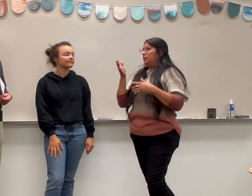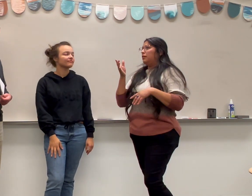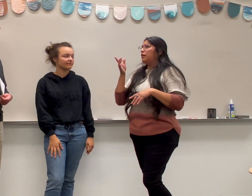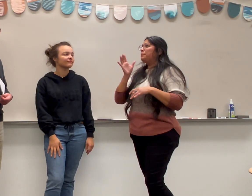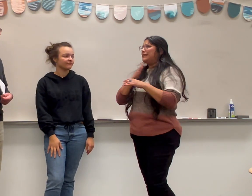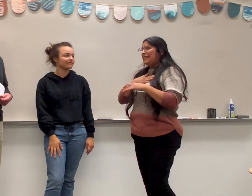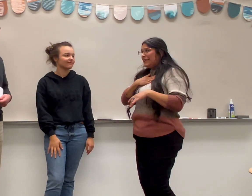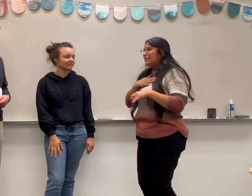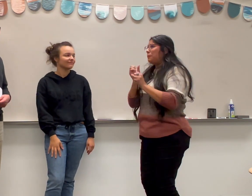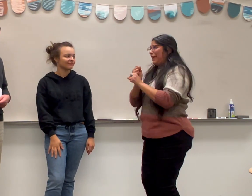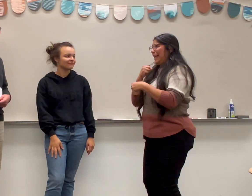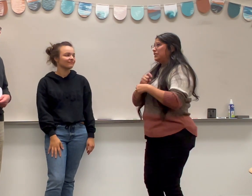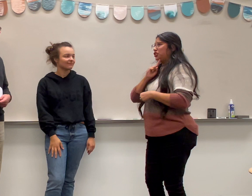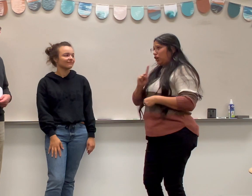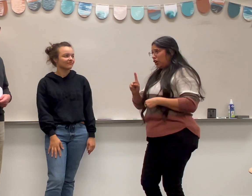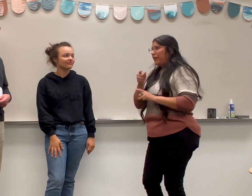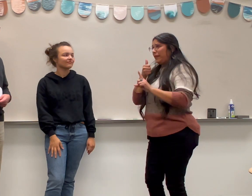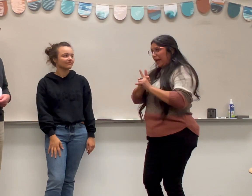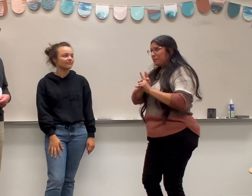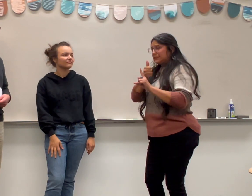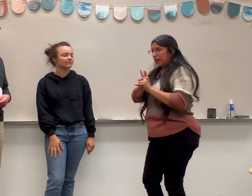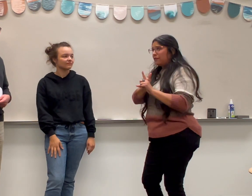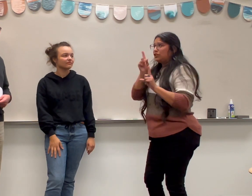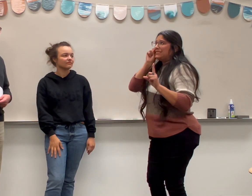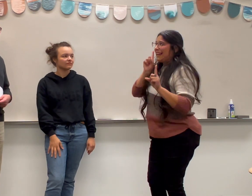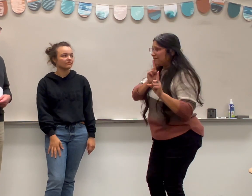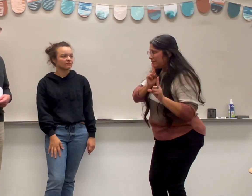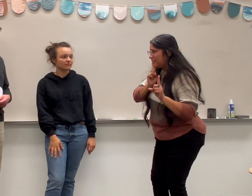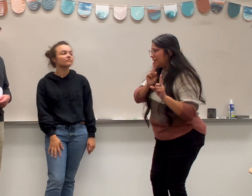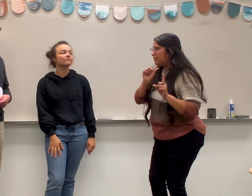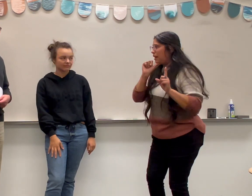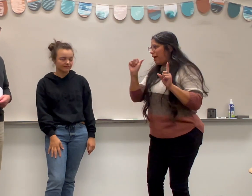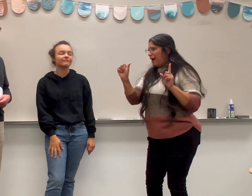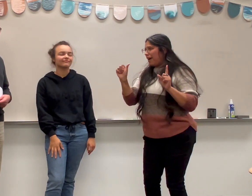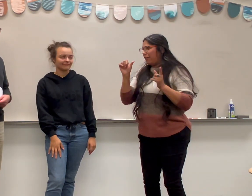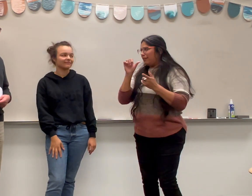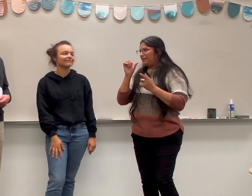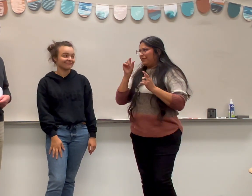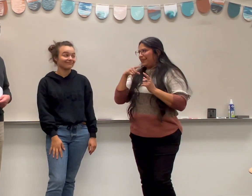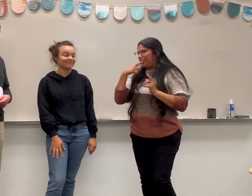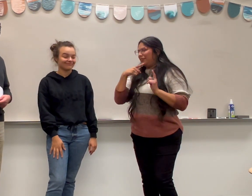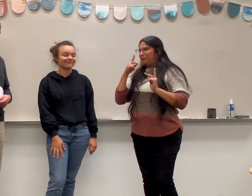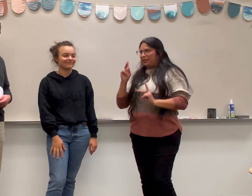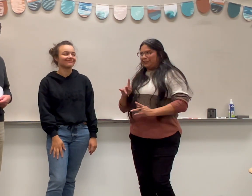doing this so please make sure that whoever the person is that you're following is a deaf person